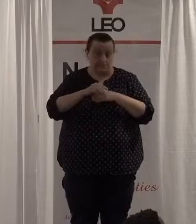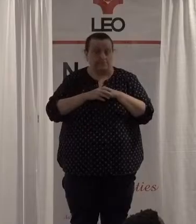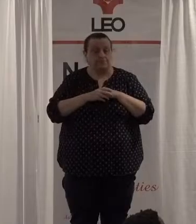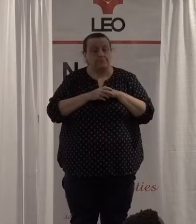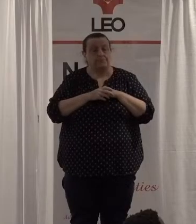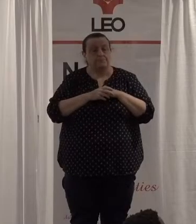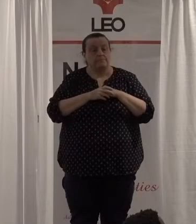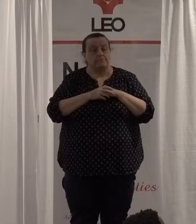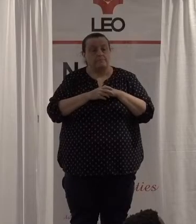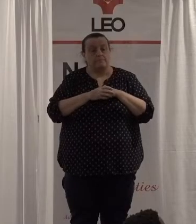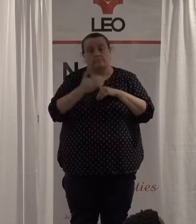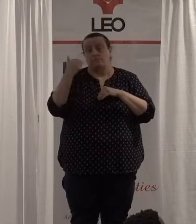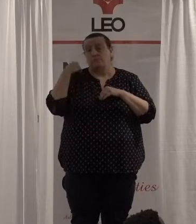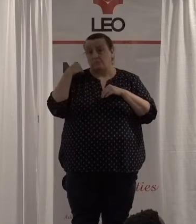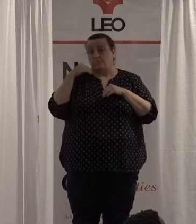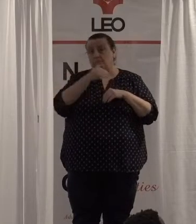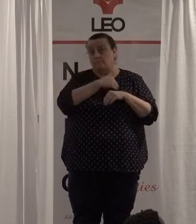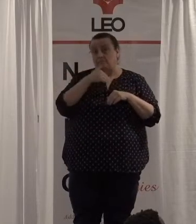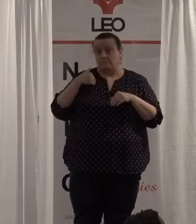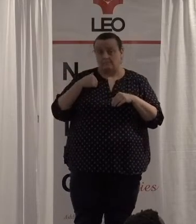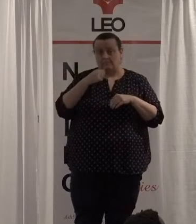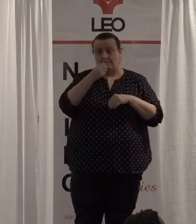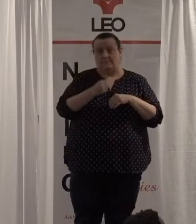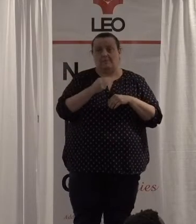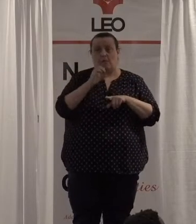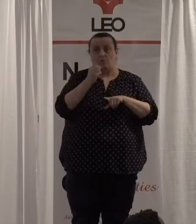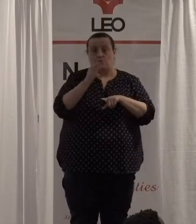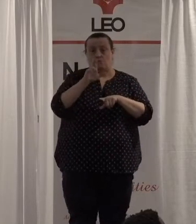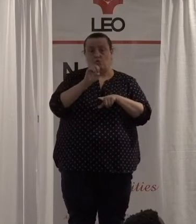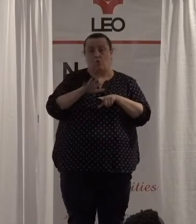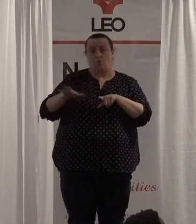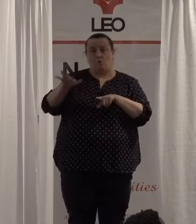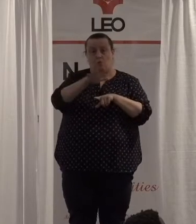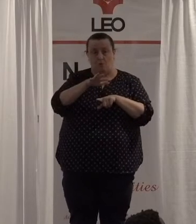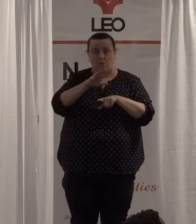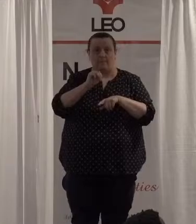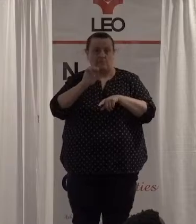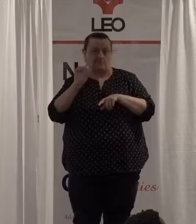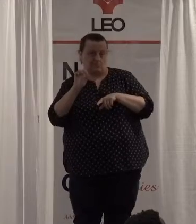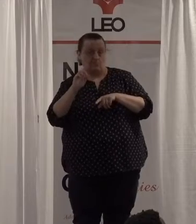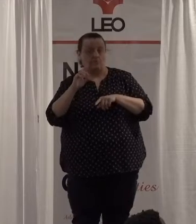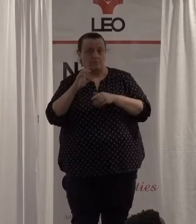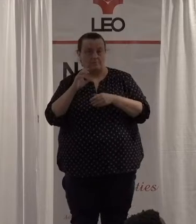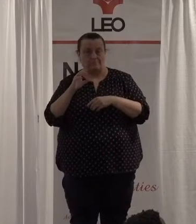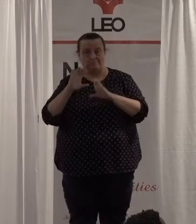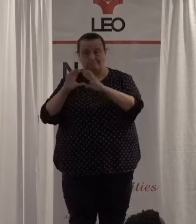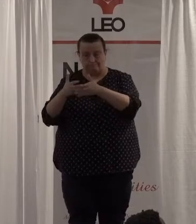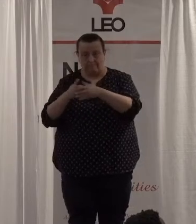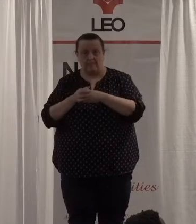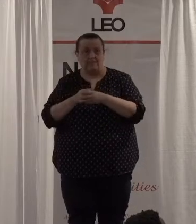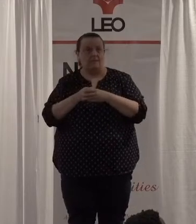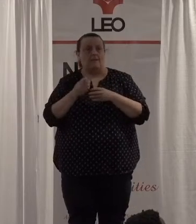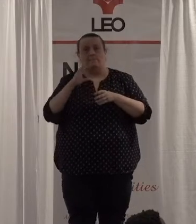MUSCULAR DYSTROPHY SOUTH SHORE CHAPTER AND VOLUNTEERED FOR MANY AND VARIOUS FUNDRAISERS